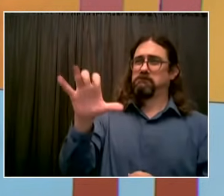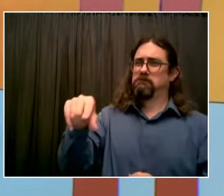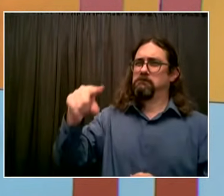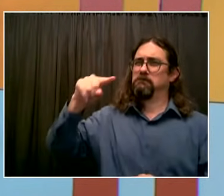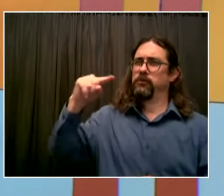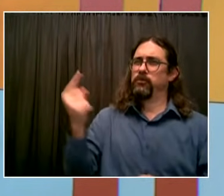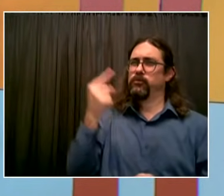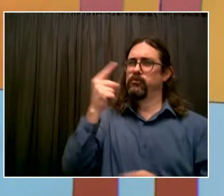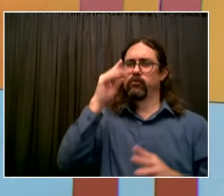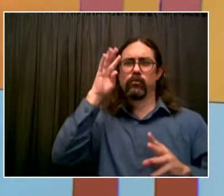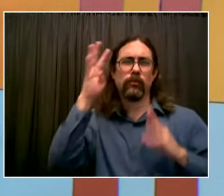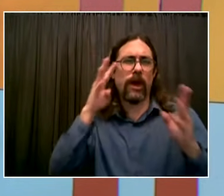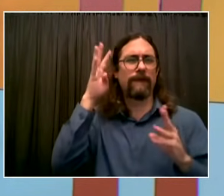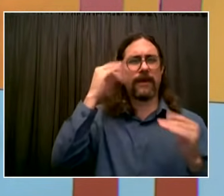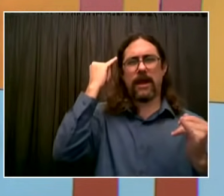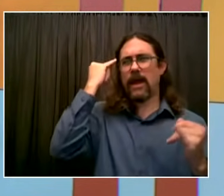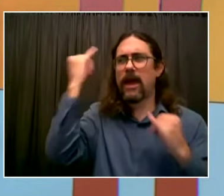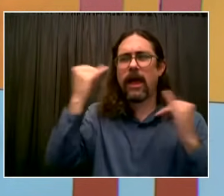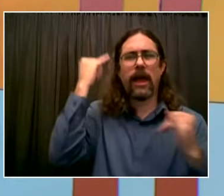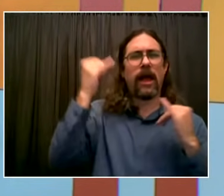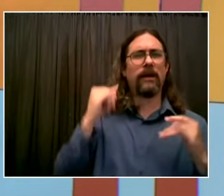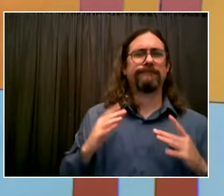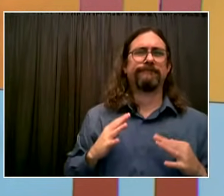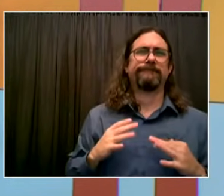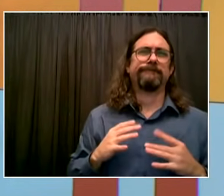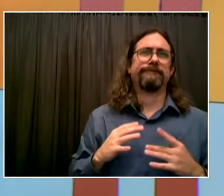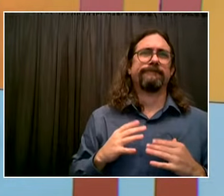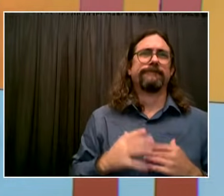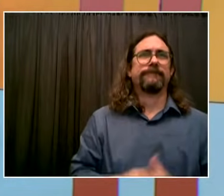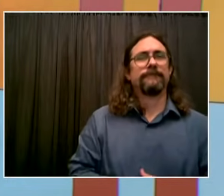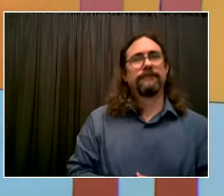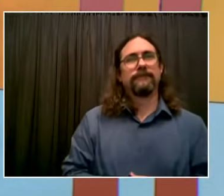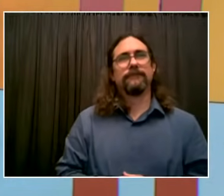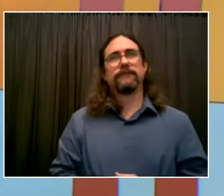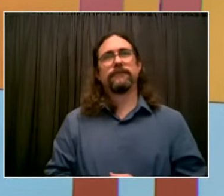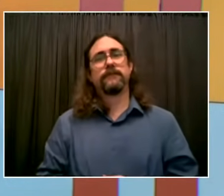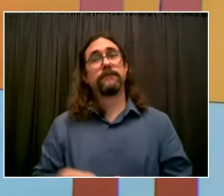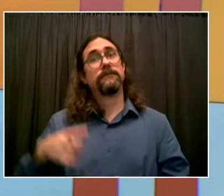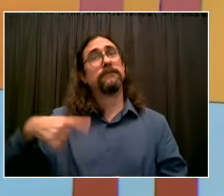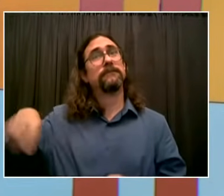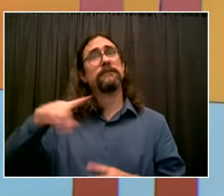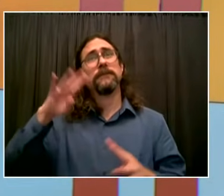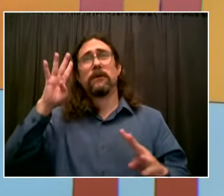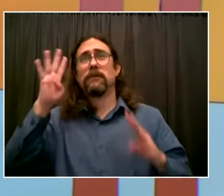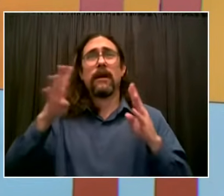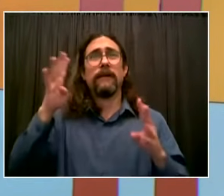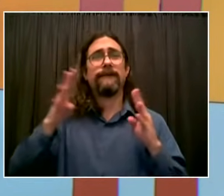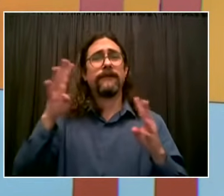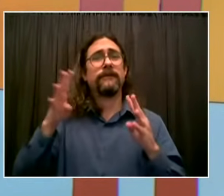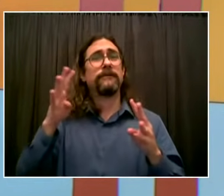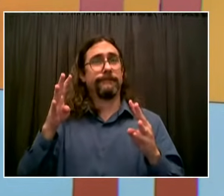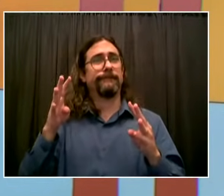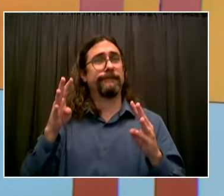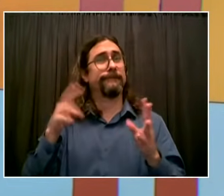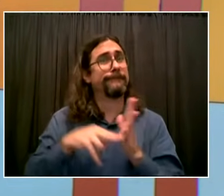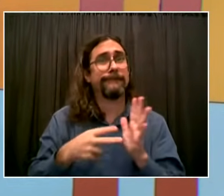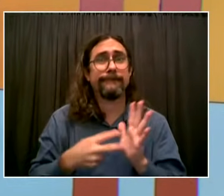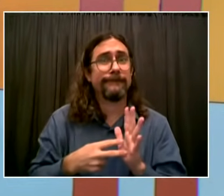TO THINK OUTSIDE THE BOX. WE WERE GOING TO BE CREATIVE. THAT IS WHAT SUSTAINED US DURING THE COVID CRISIS. LAWA CYSRTEAING